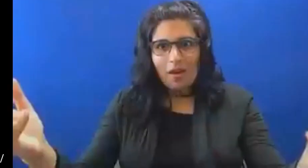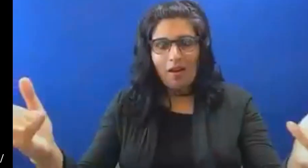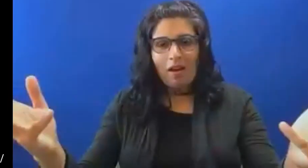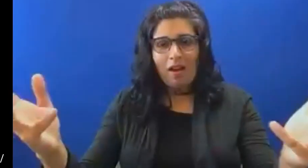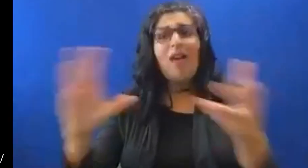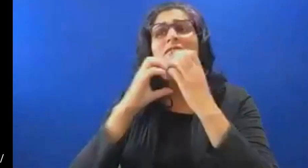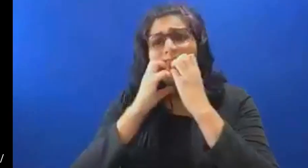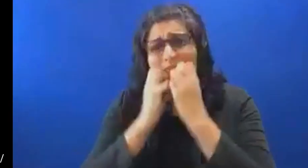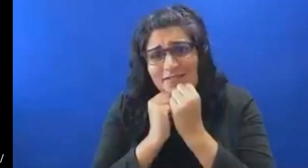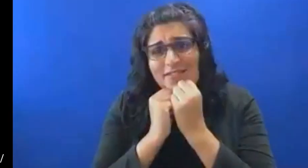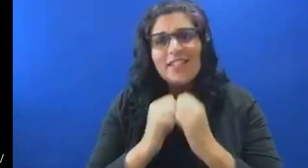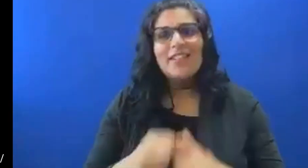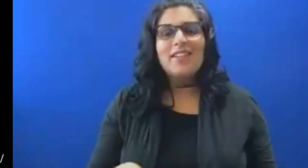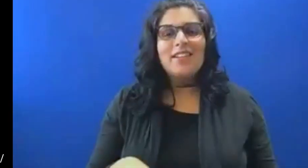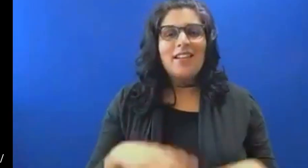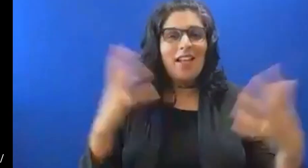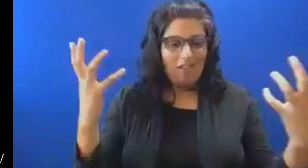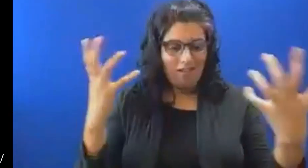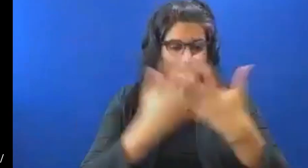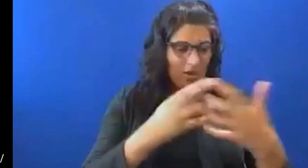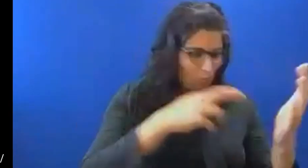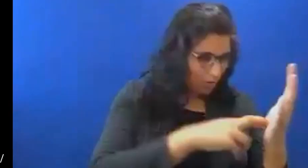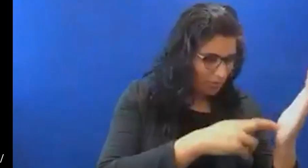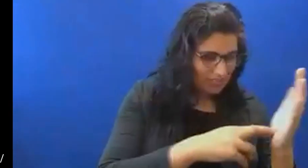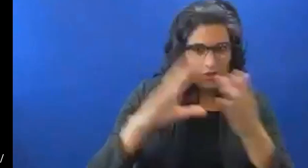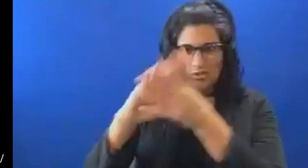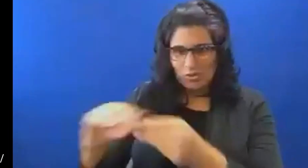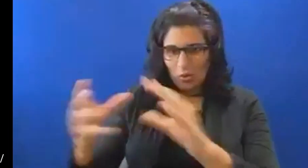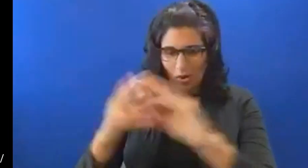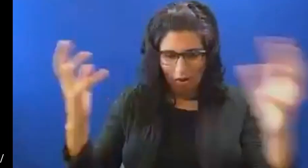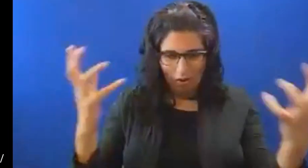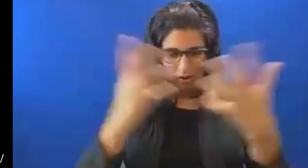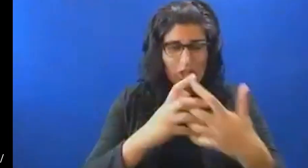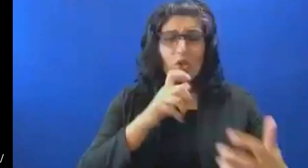It is a combination of those two, and then who is representing people with disabilities